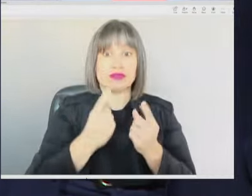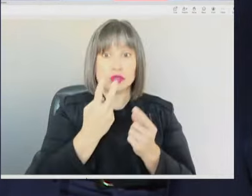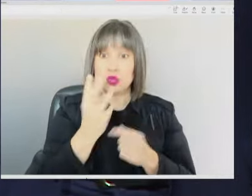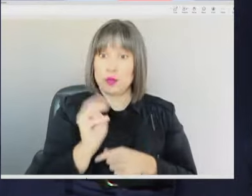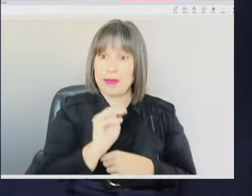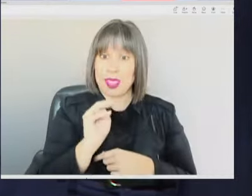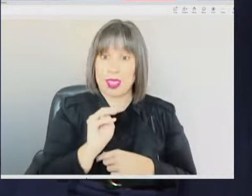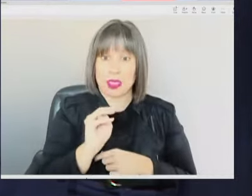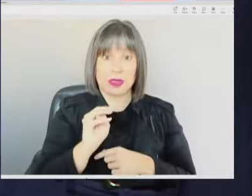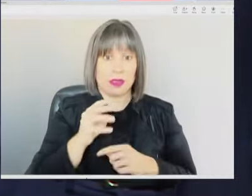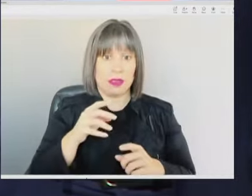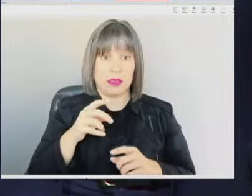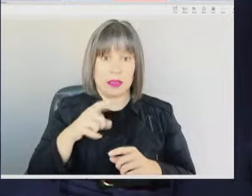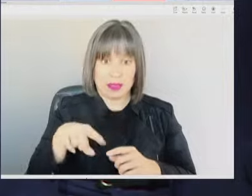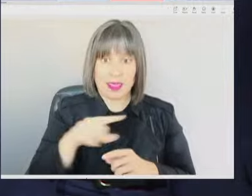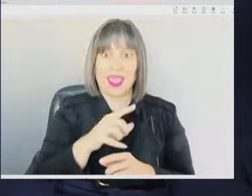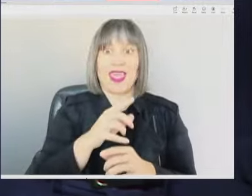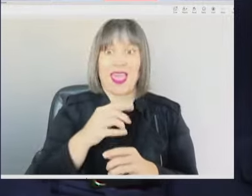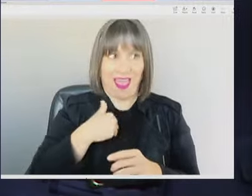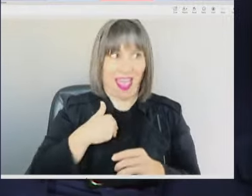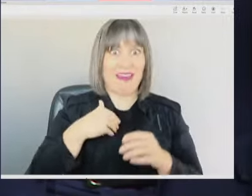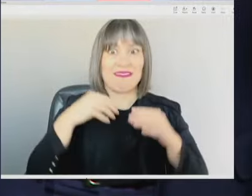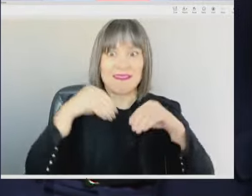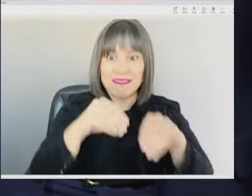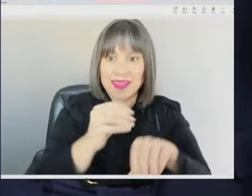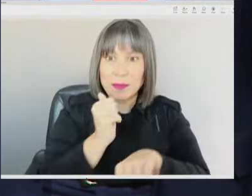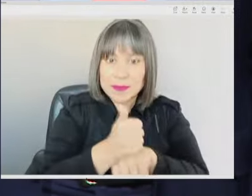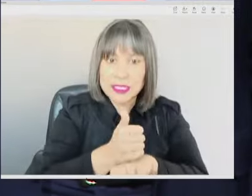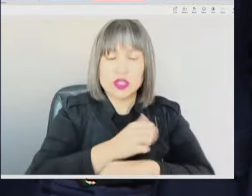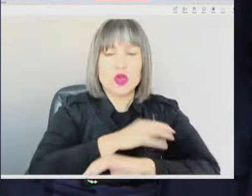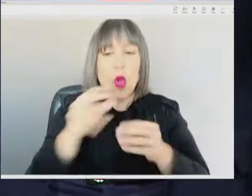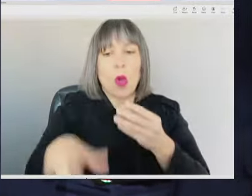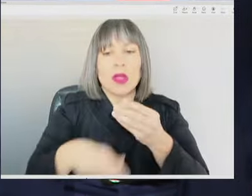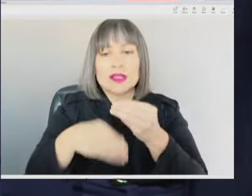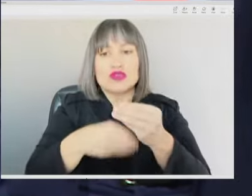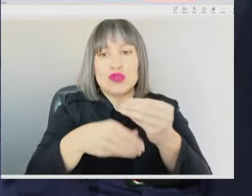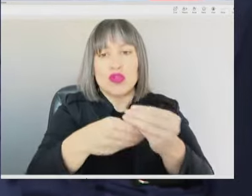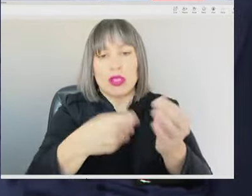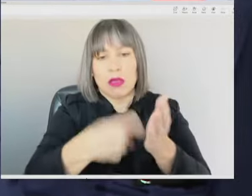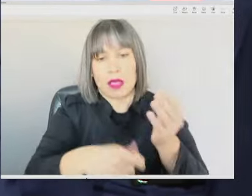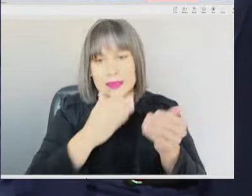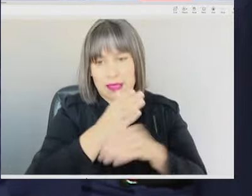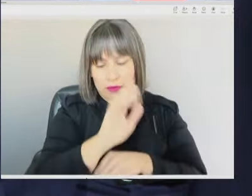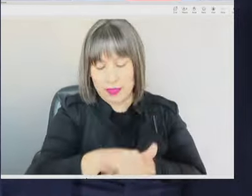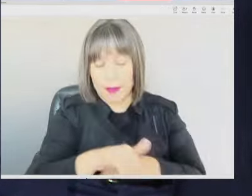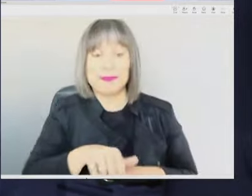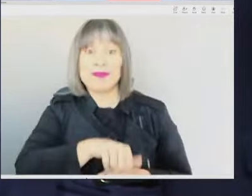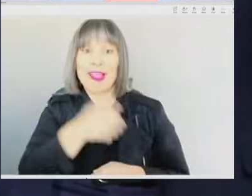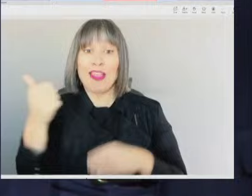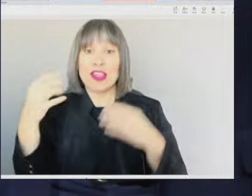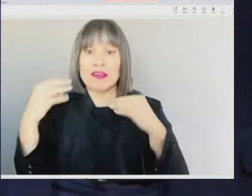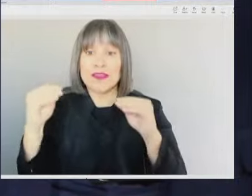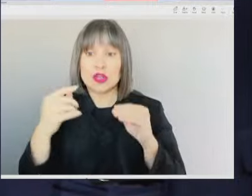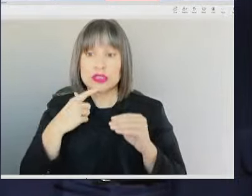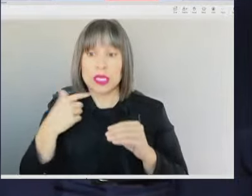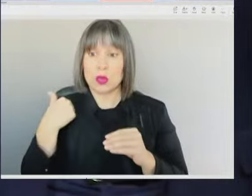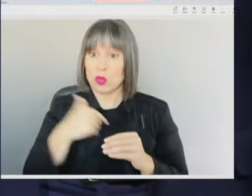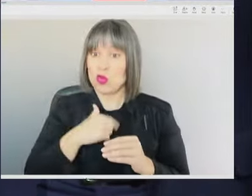you know, the actual implementation with no additional cost related to that. Another vendor said, hey, we're going to actually just provide -- instead of it going to be,